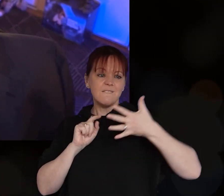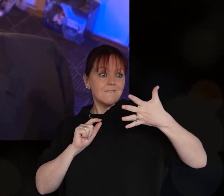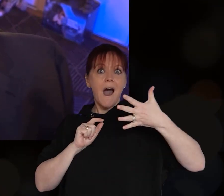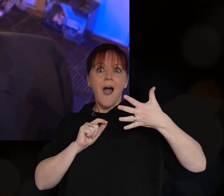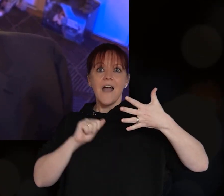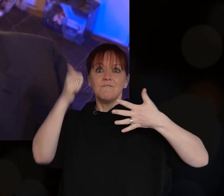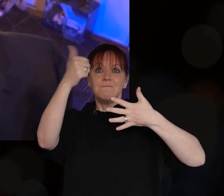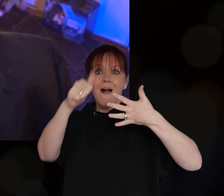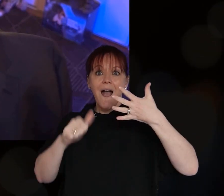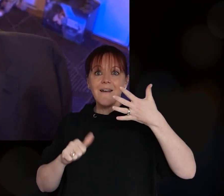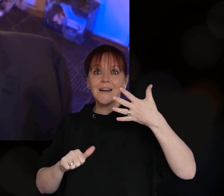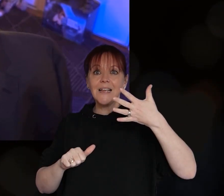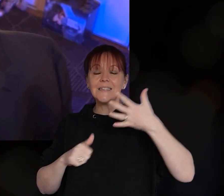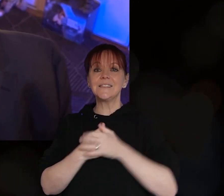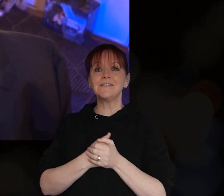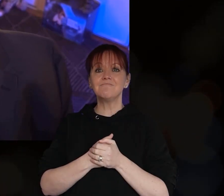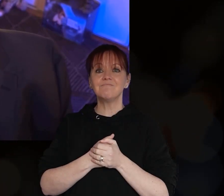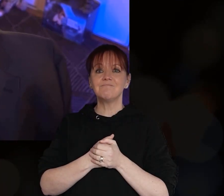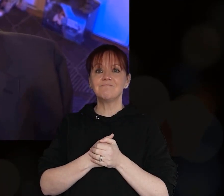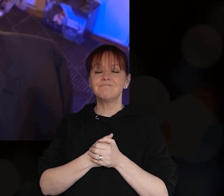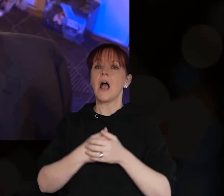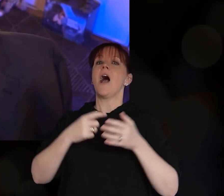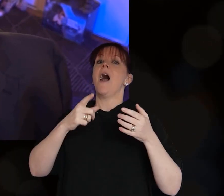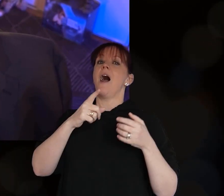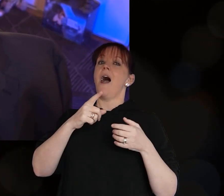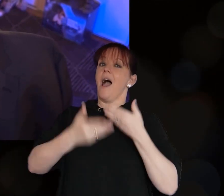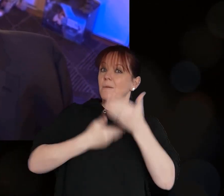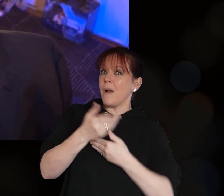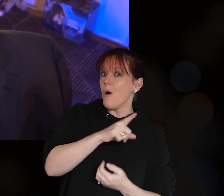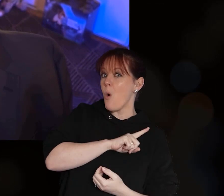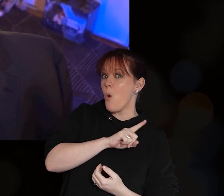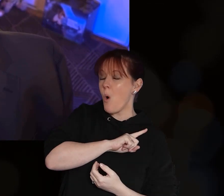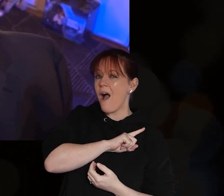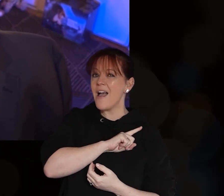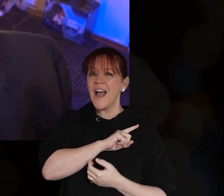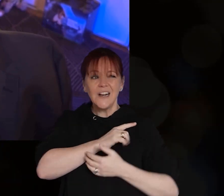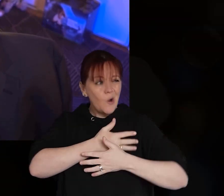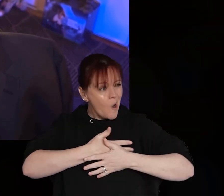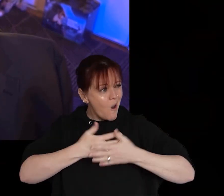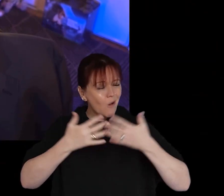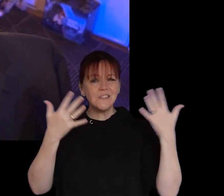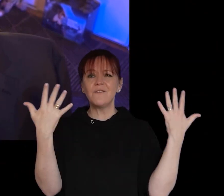but the one is that there's so much great work being done that we want to be able to take the opportunity